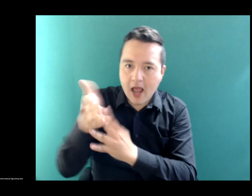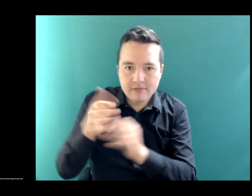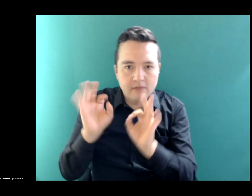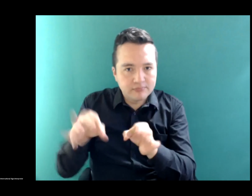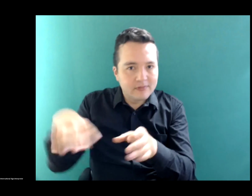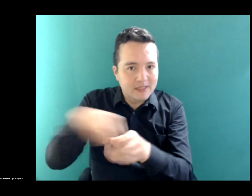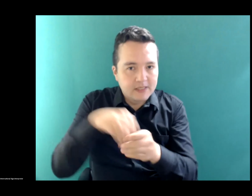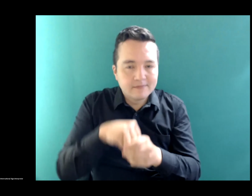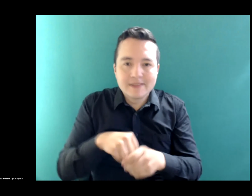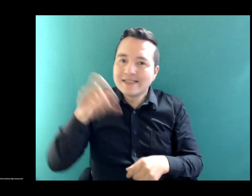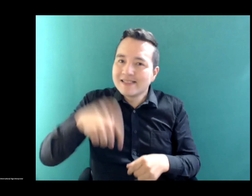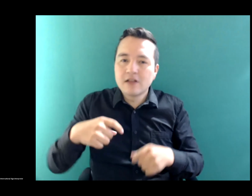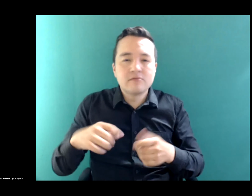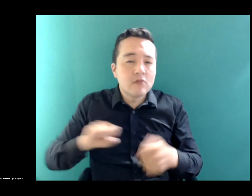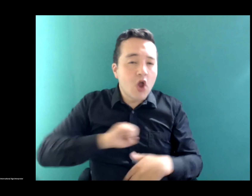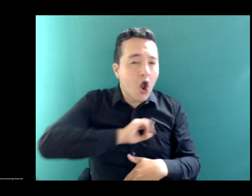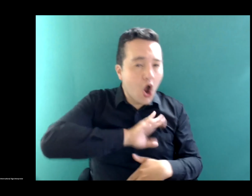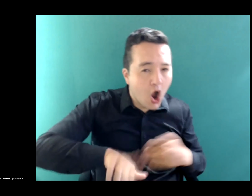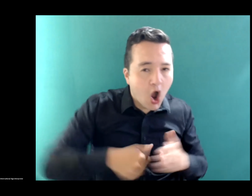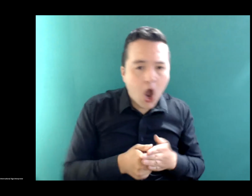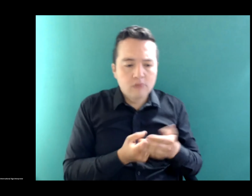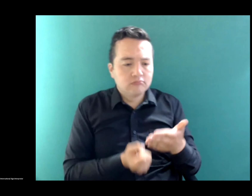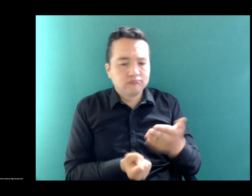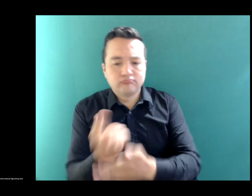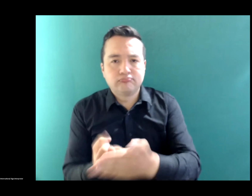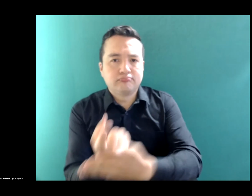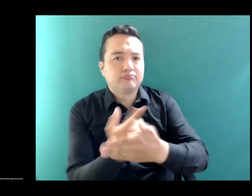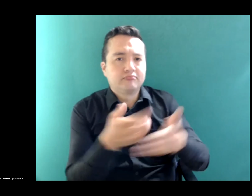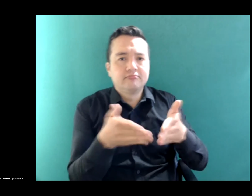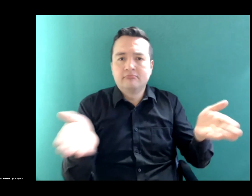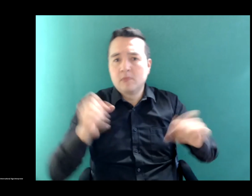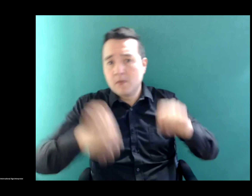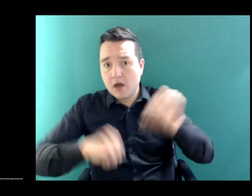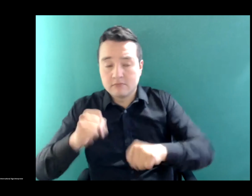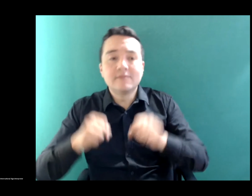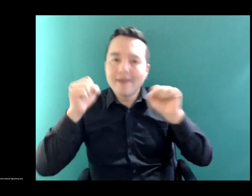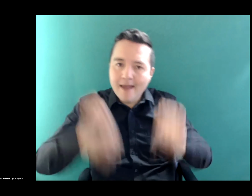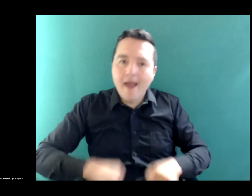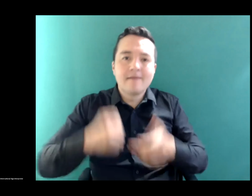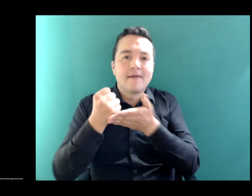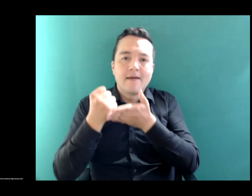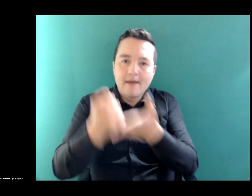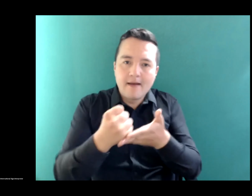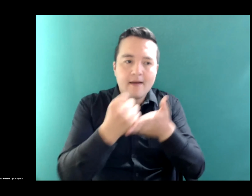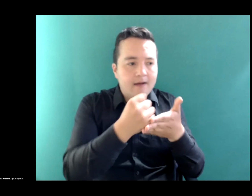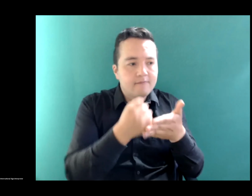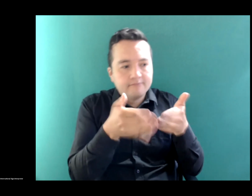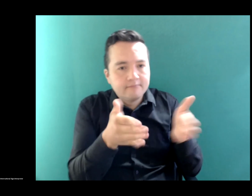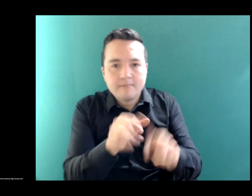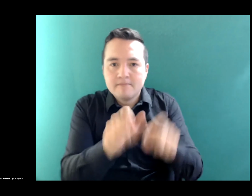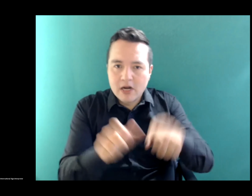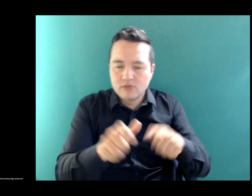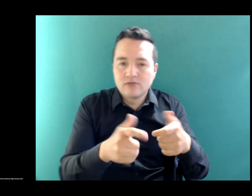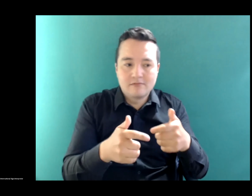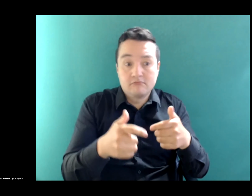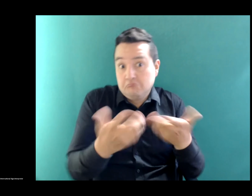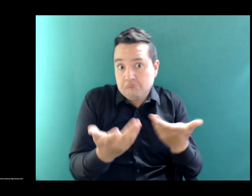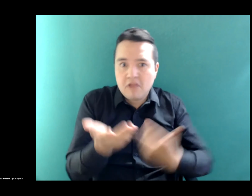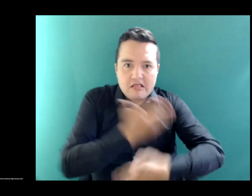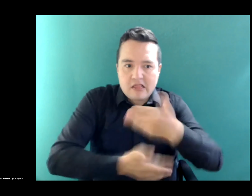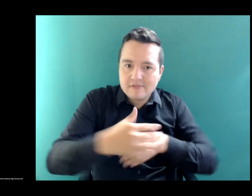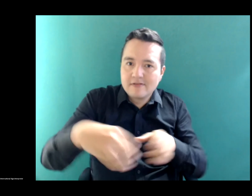Right now we're trying to understand how the procurement process could be more accessible and inclusive.